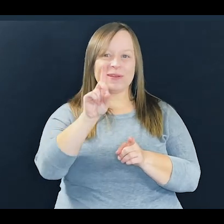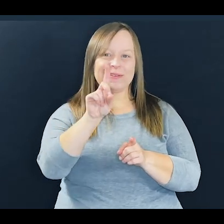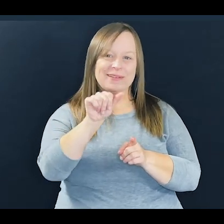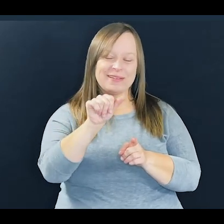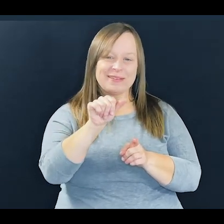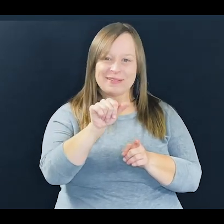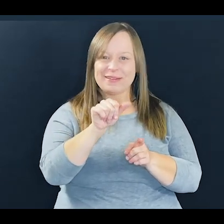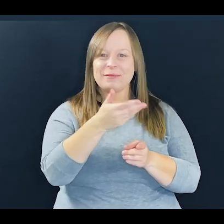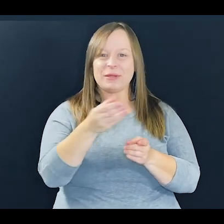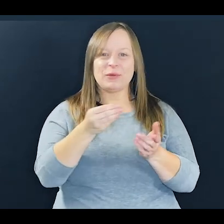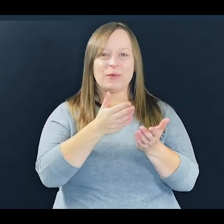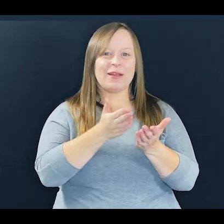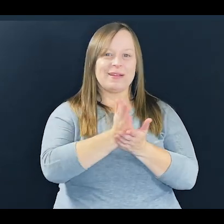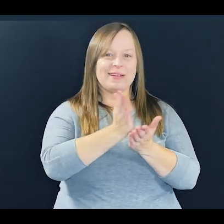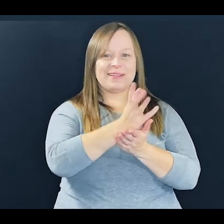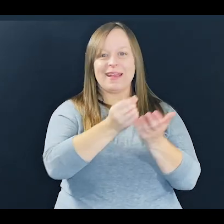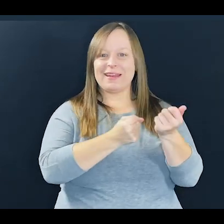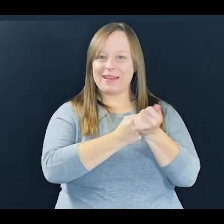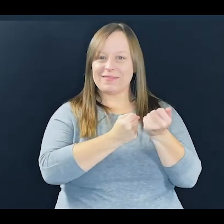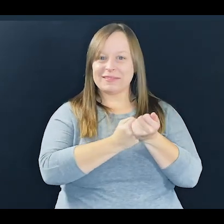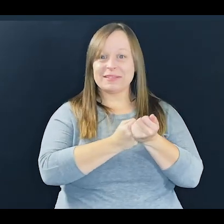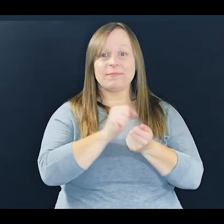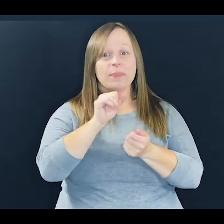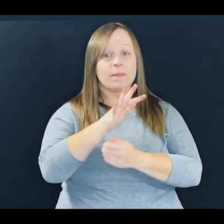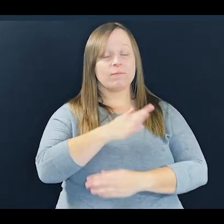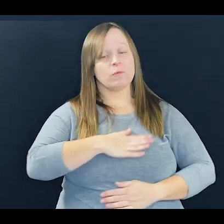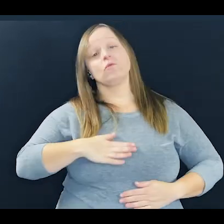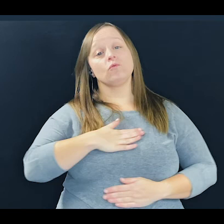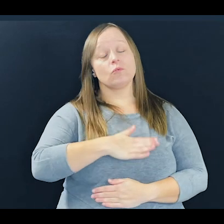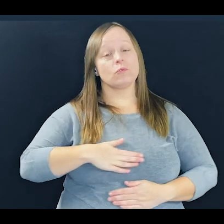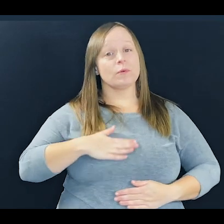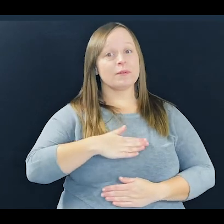York, your source for disability rights and advocacy.